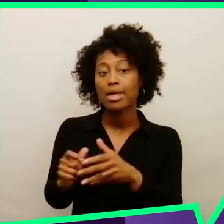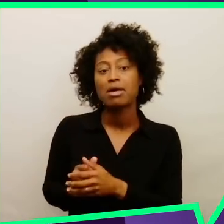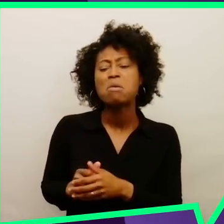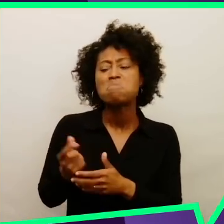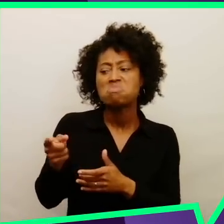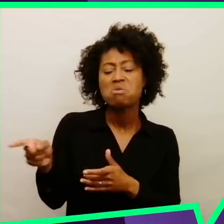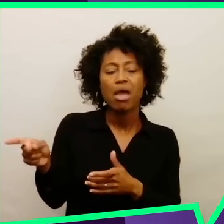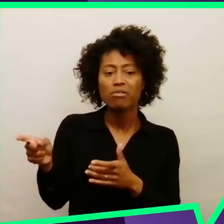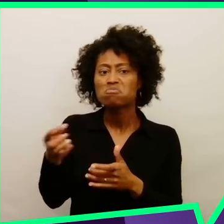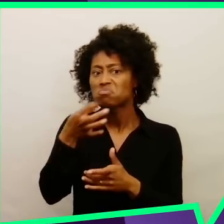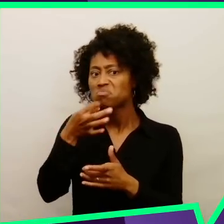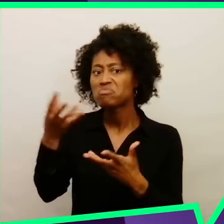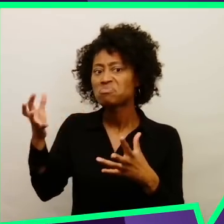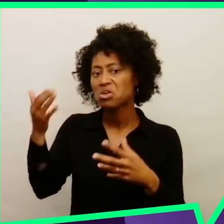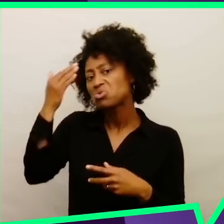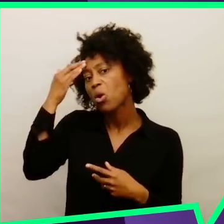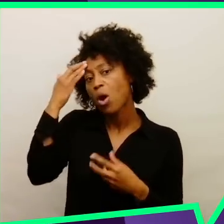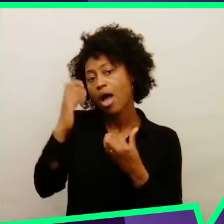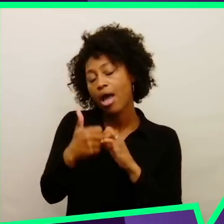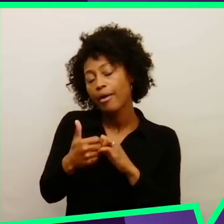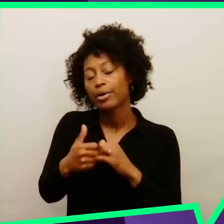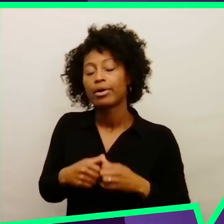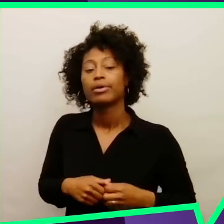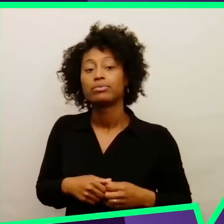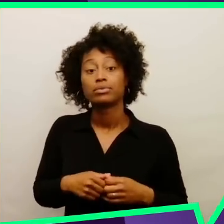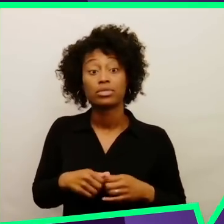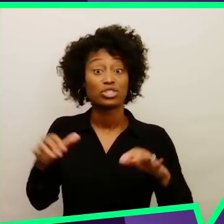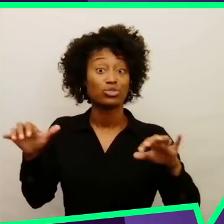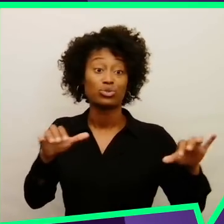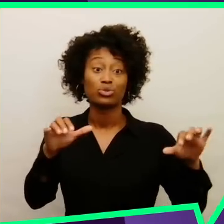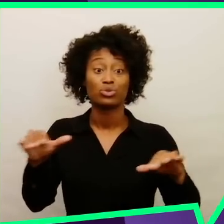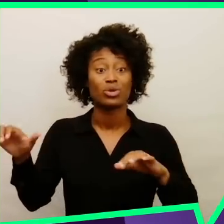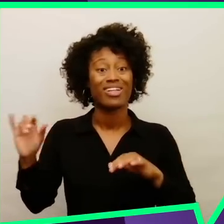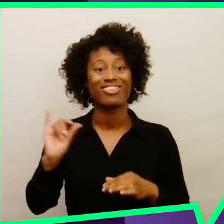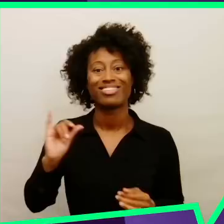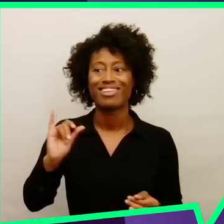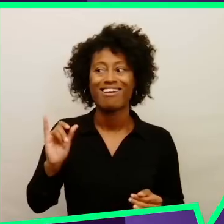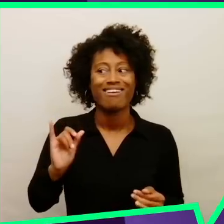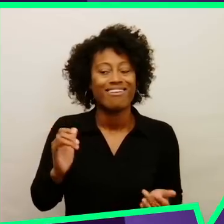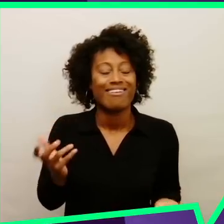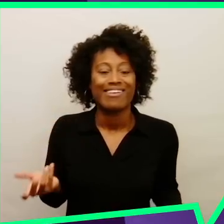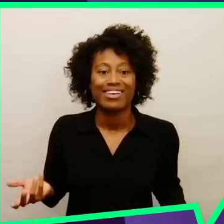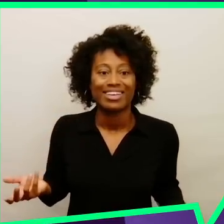know how to do it and do it like huge, like everything.